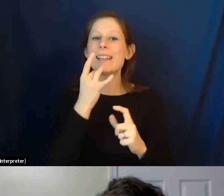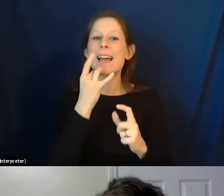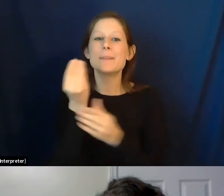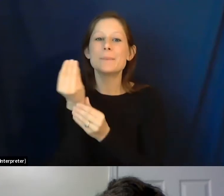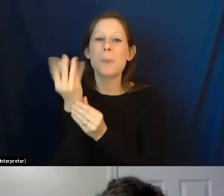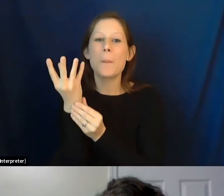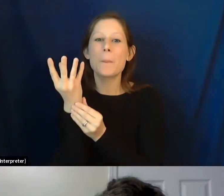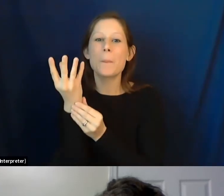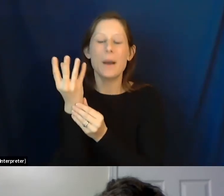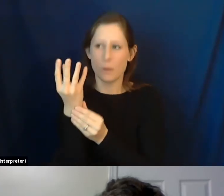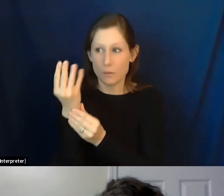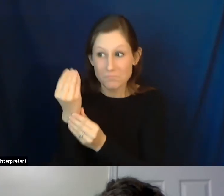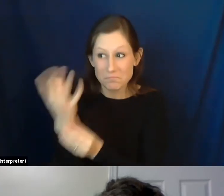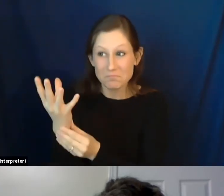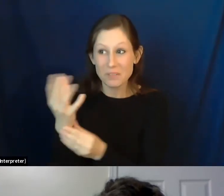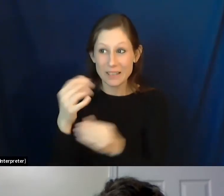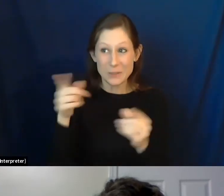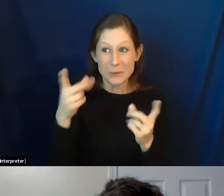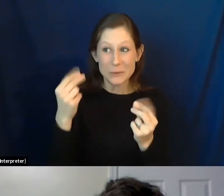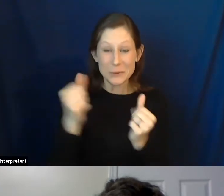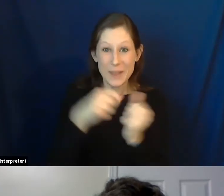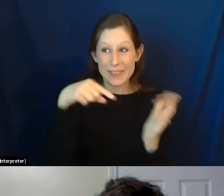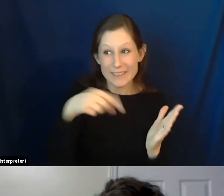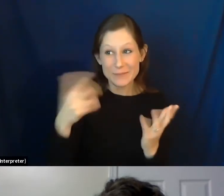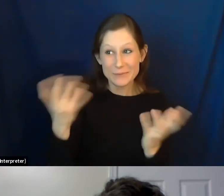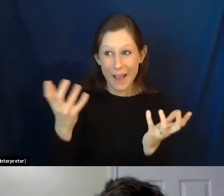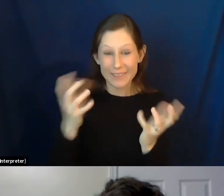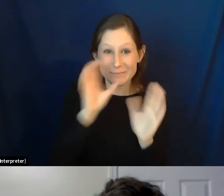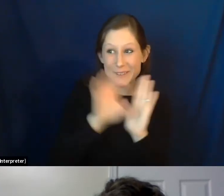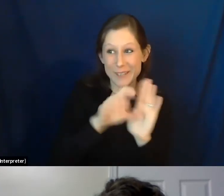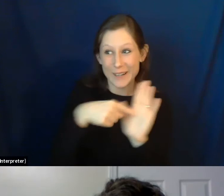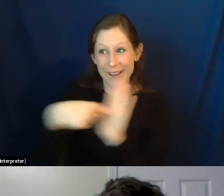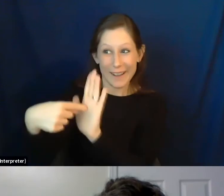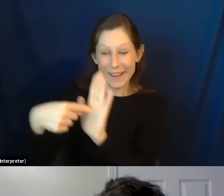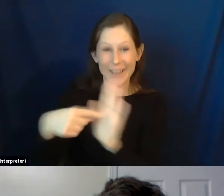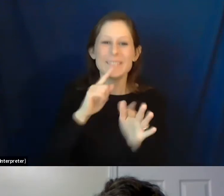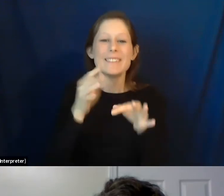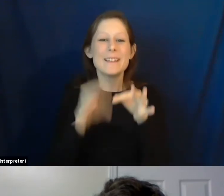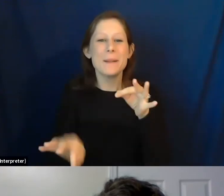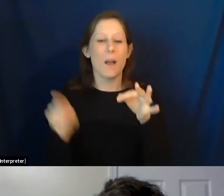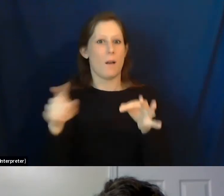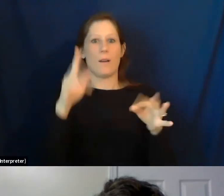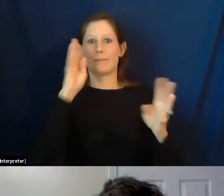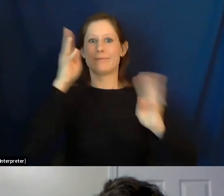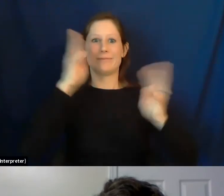with this um and they came up with these beautiful awards um we were really adamant that we wanted